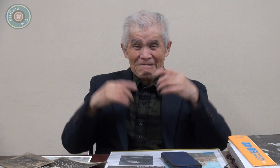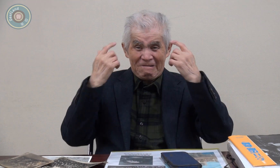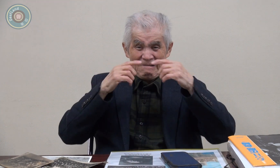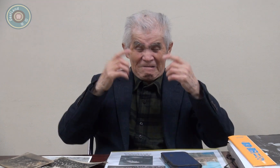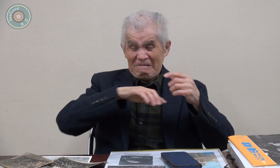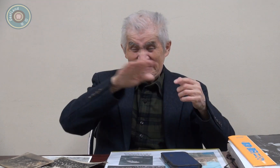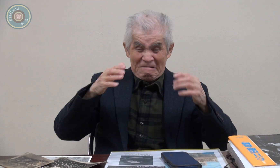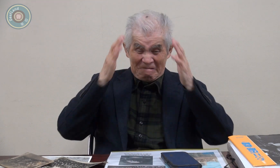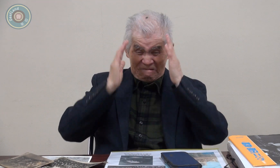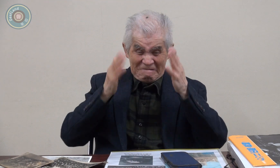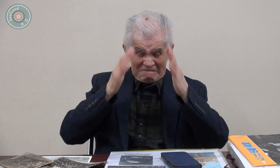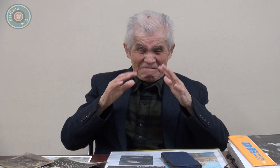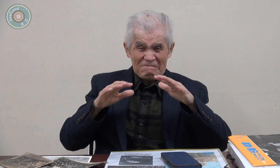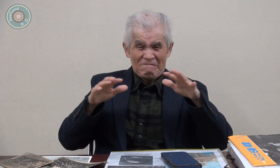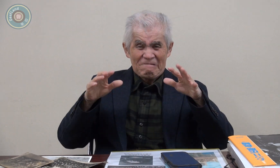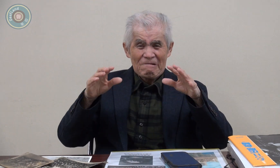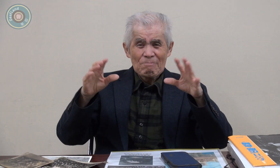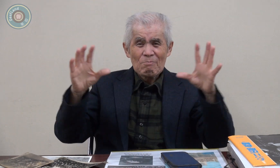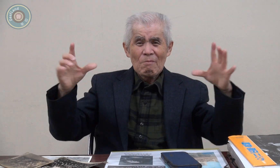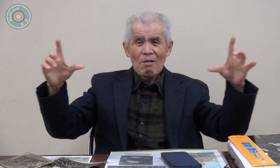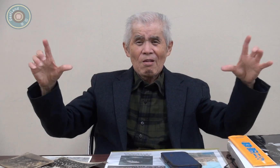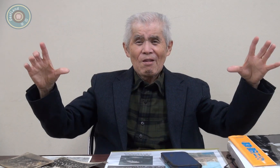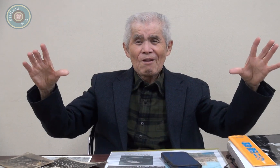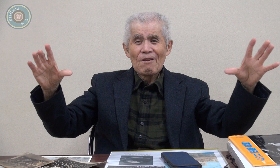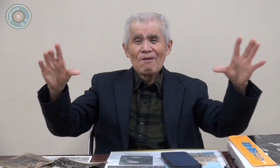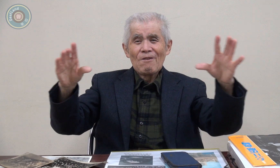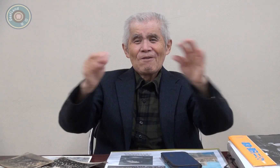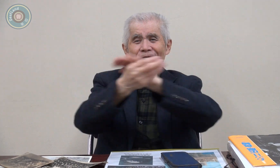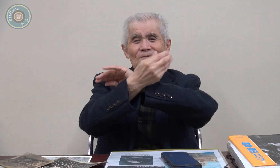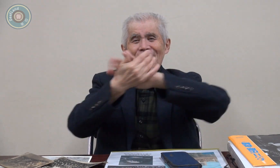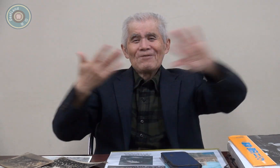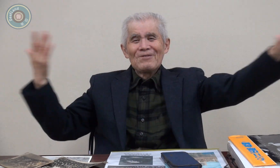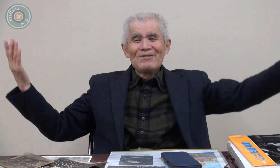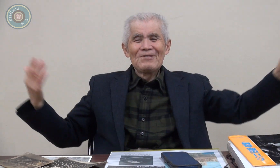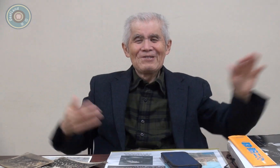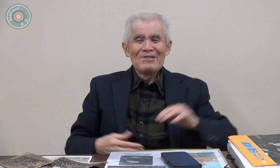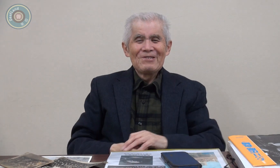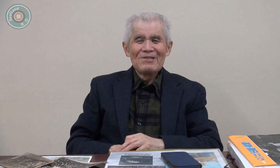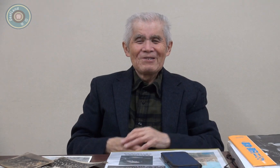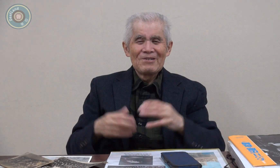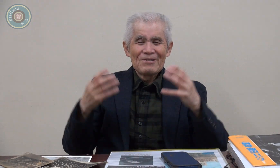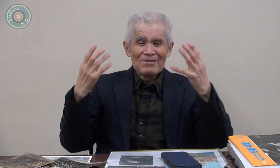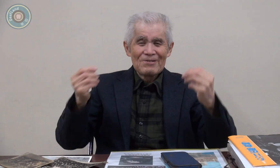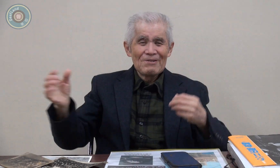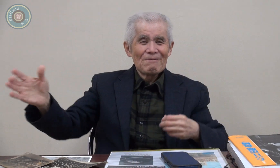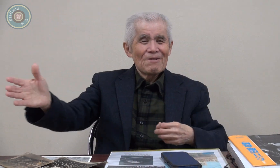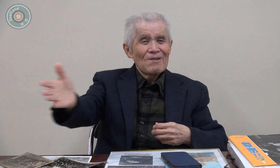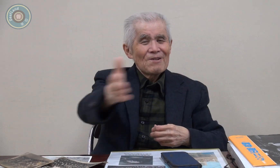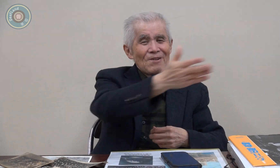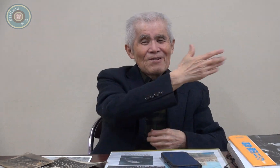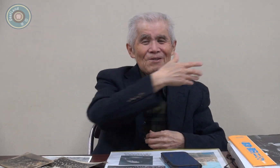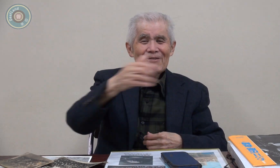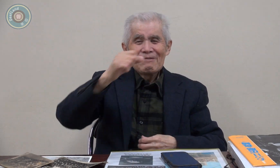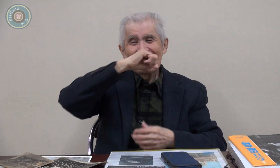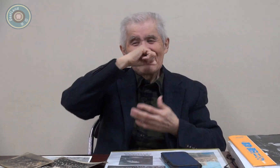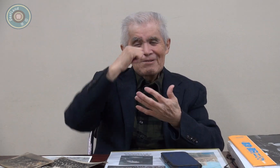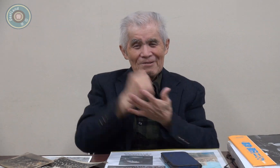We worked hard every day swatting the flies This may have had some effect The number of flies has gradually decreased